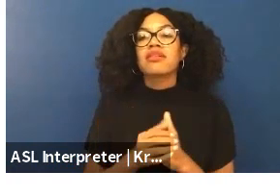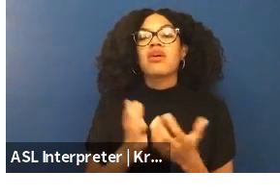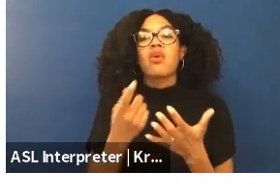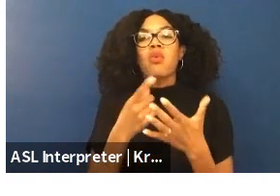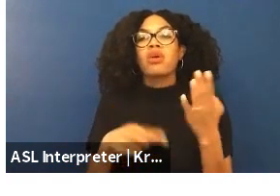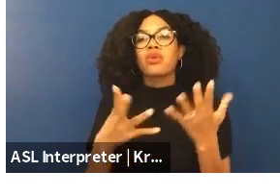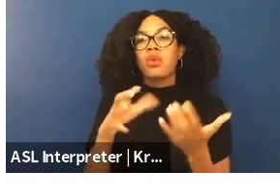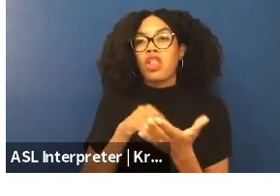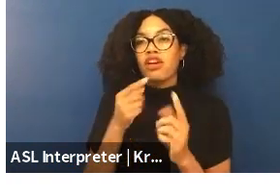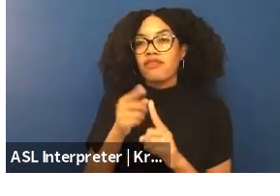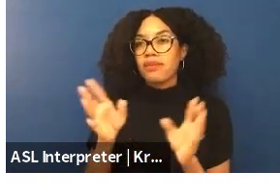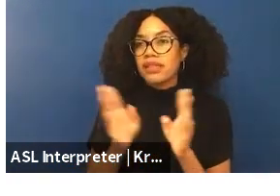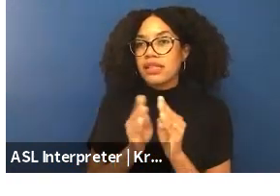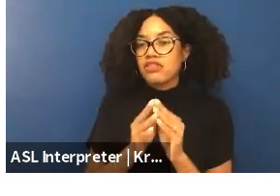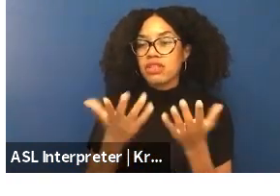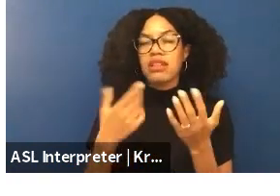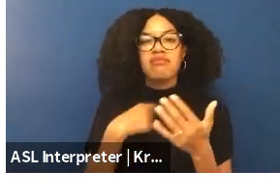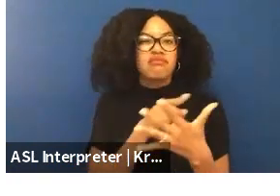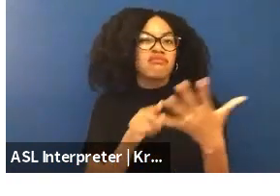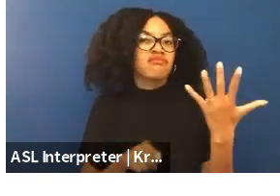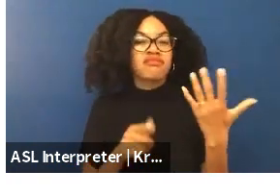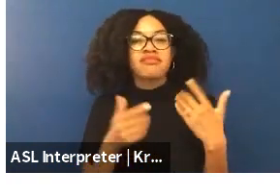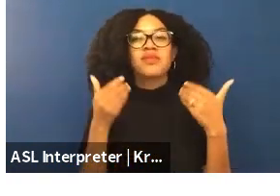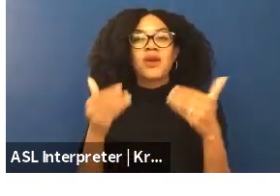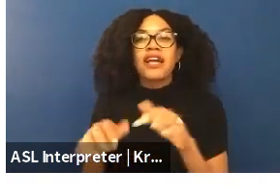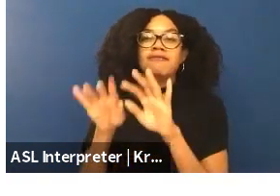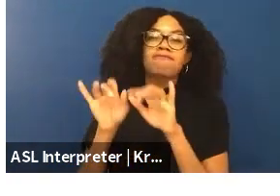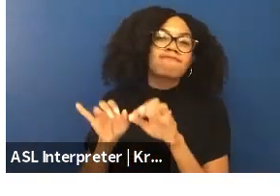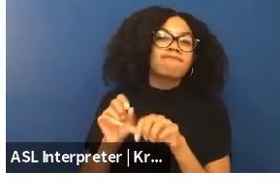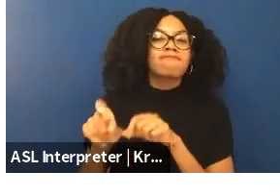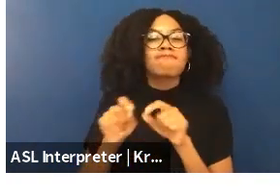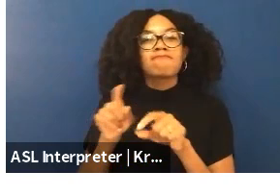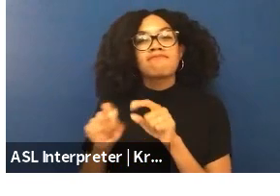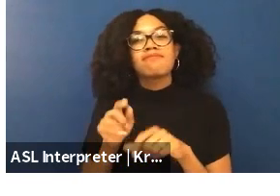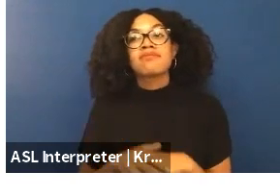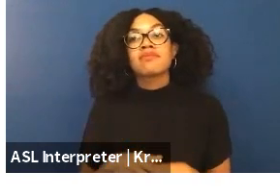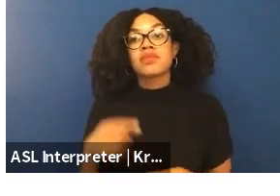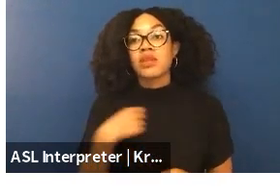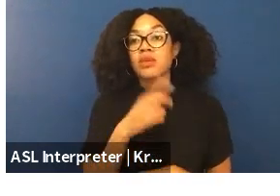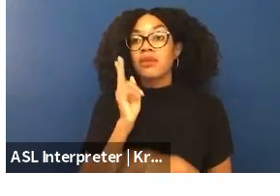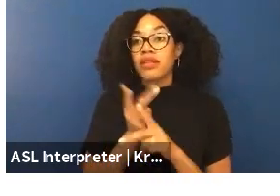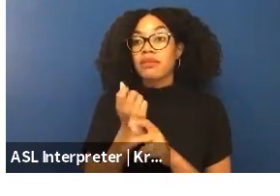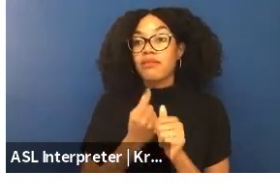I'm trying to say. Participate in that chat. We're going to keep everybody muted until it's